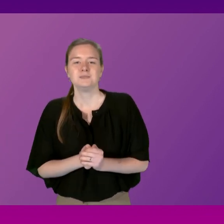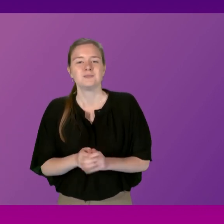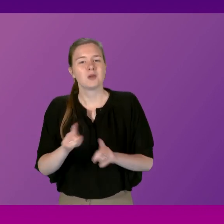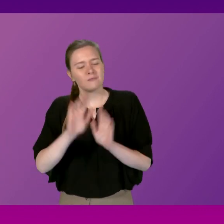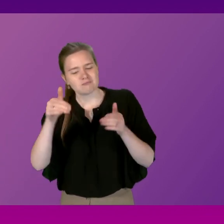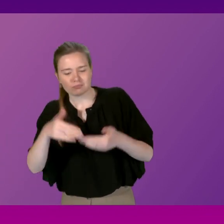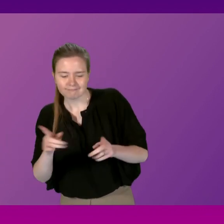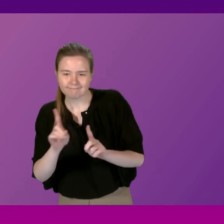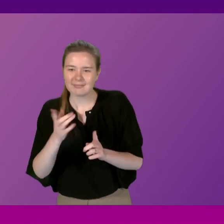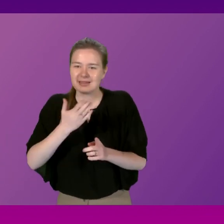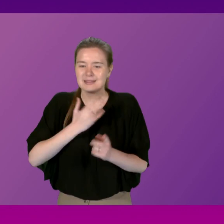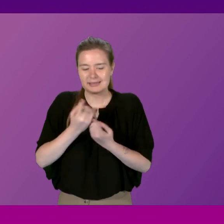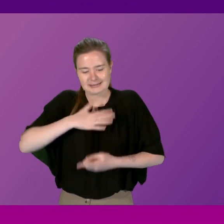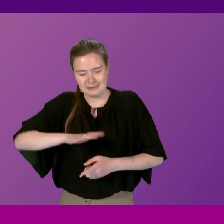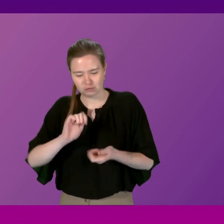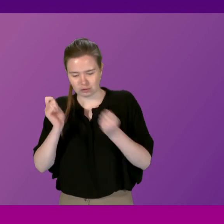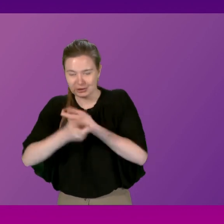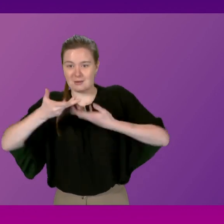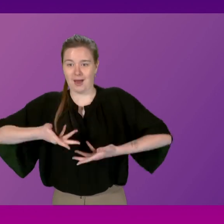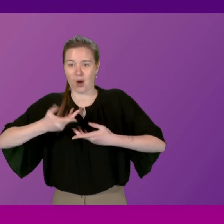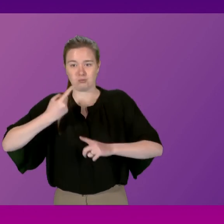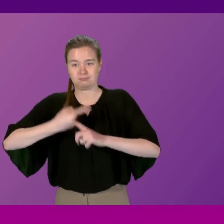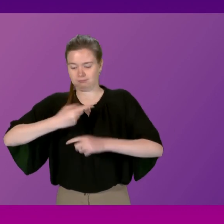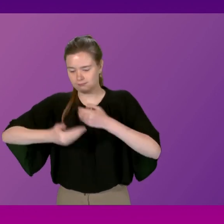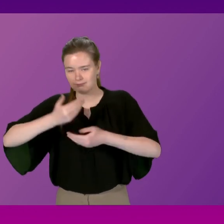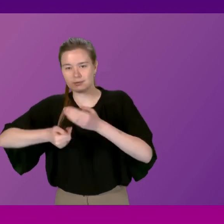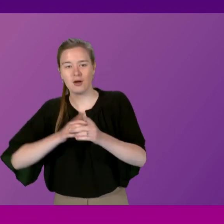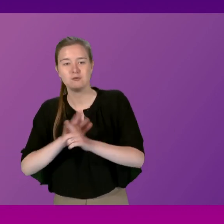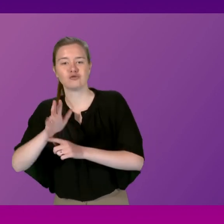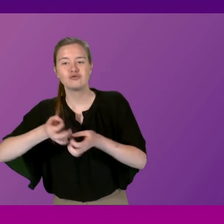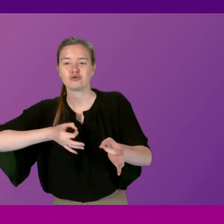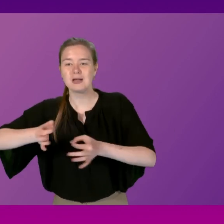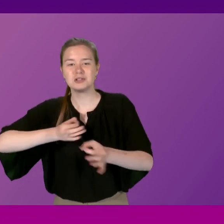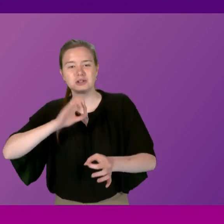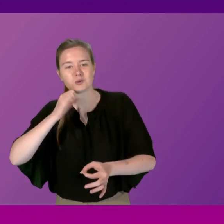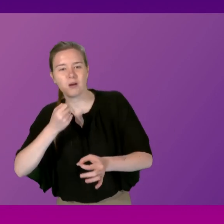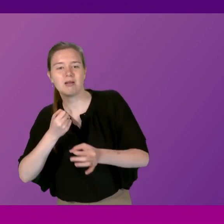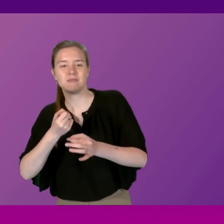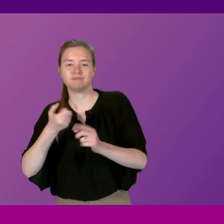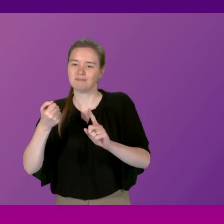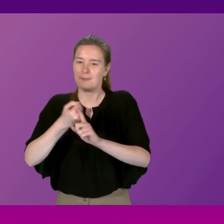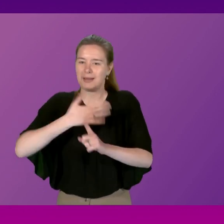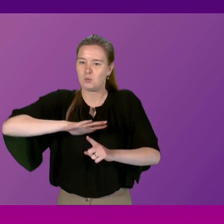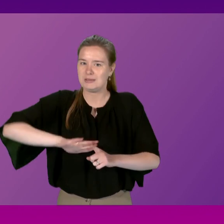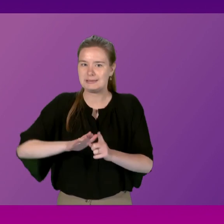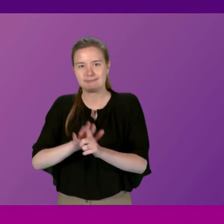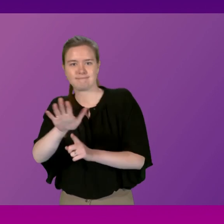focusing on the things that need to change immediately if any future strategies and plans are to achieve the impact that we need.